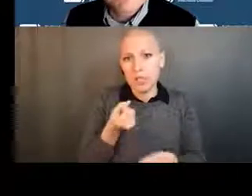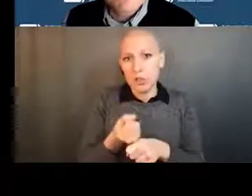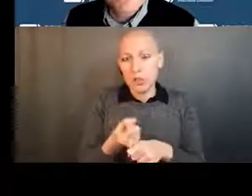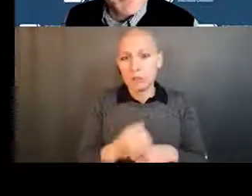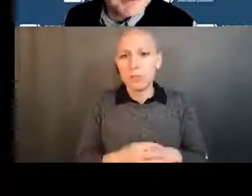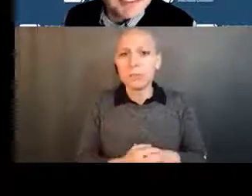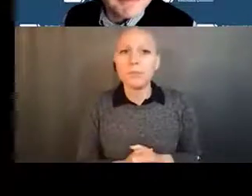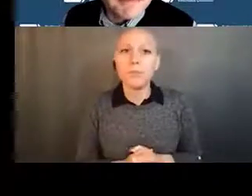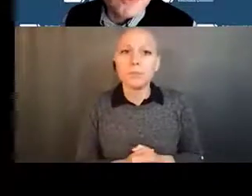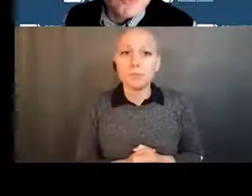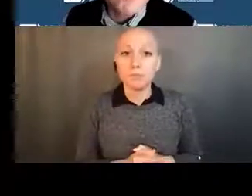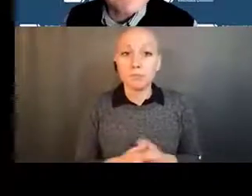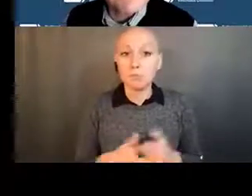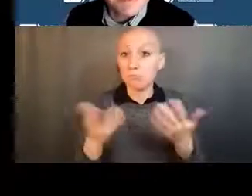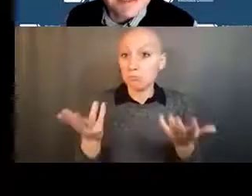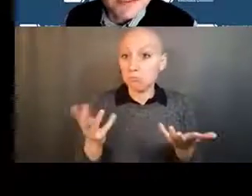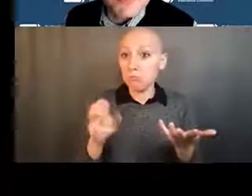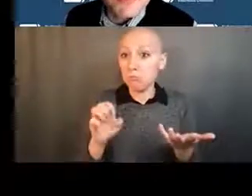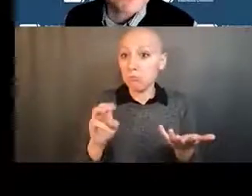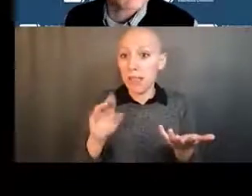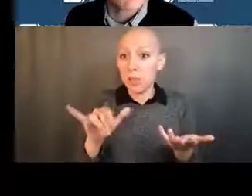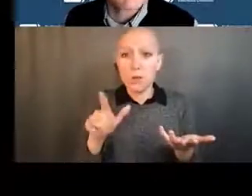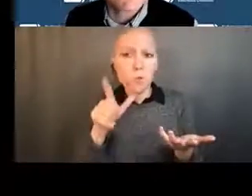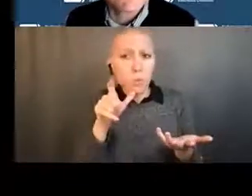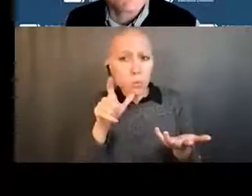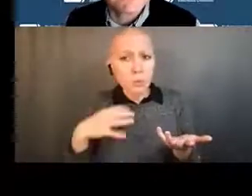So, Emily, who is eligible to apply for NIH funding?